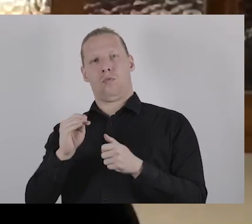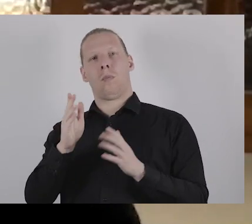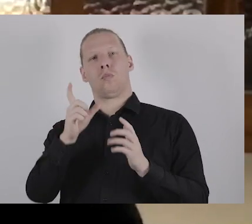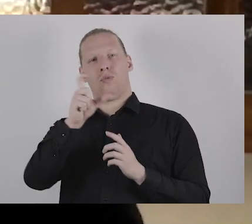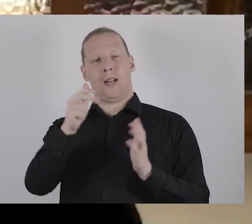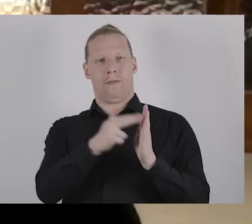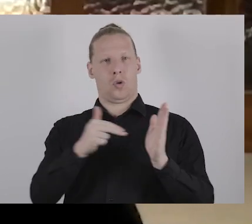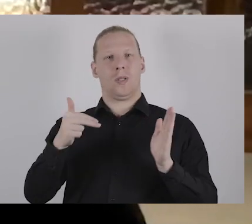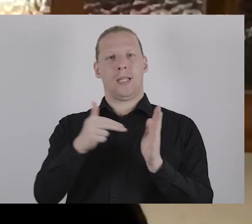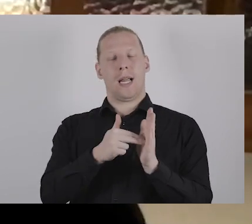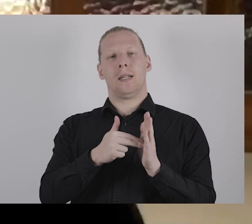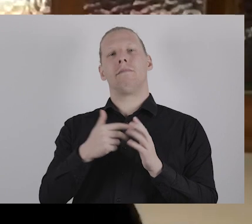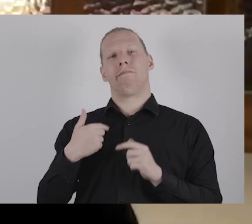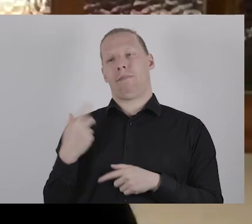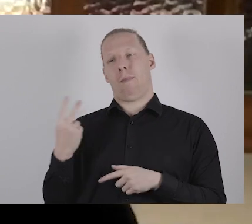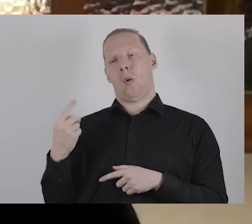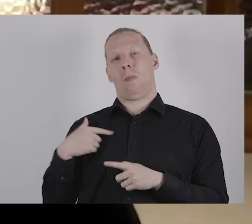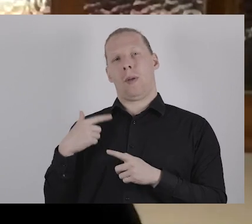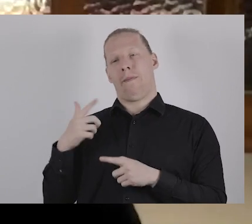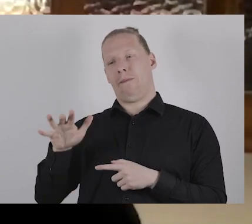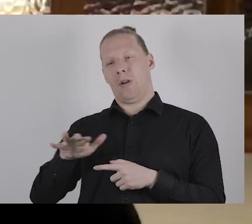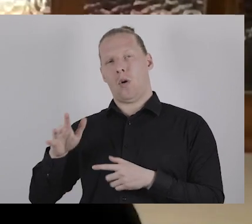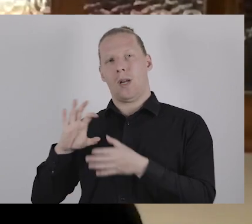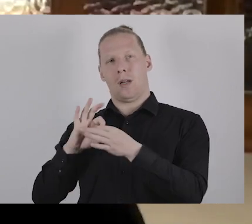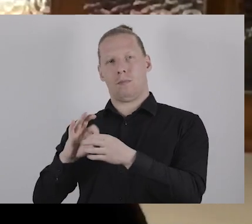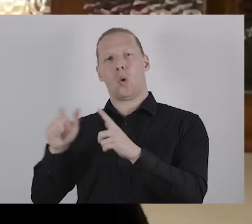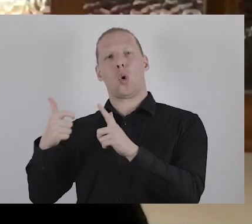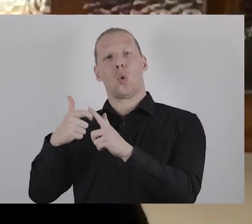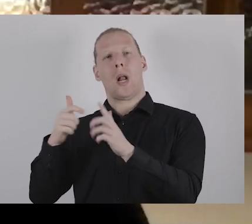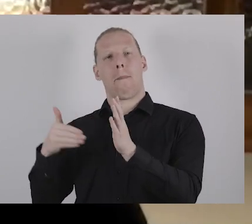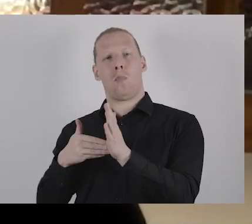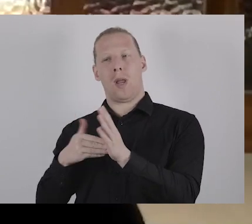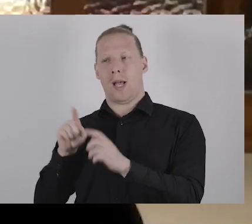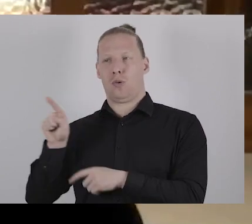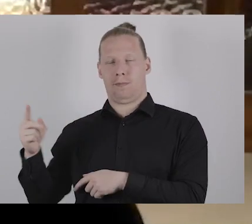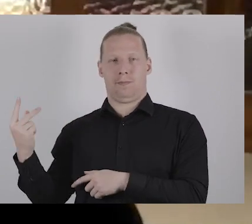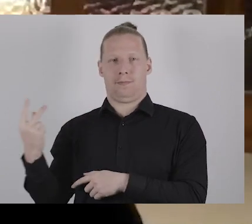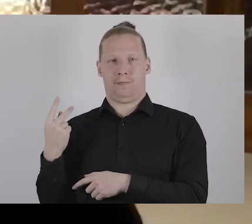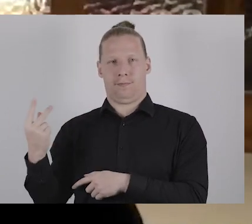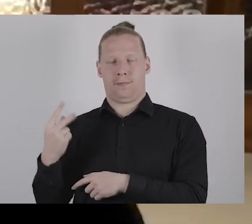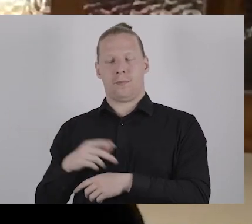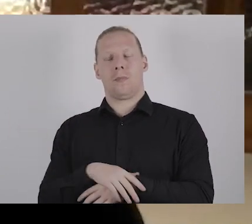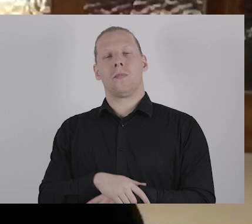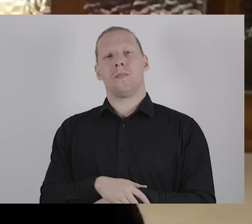where I sit alongside my whanaunga, Kura Moeahu. We're really thrilled and honoured to be able to be here